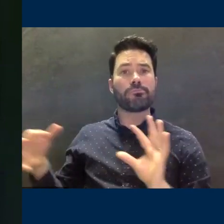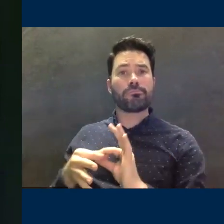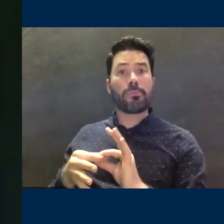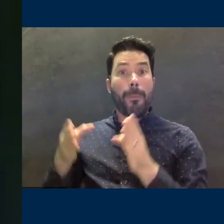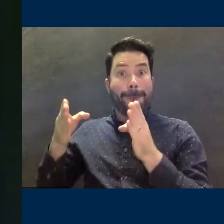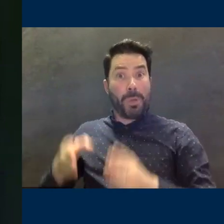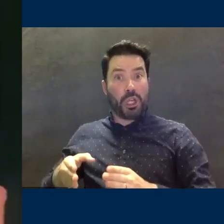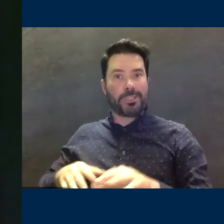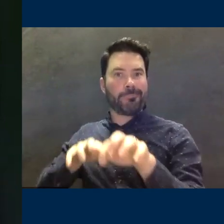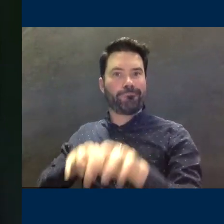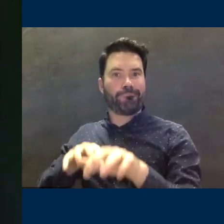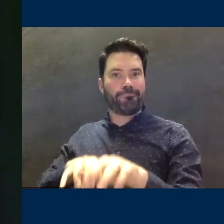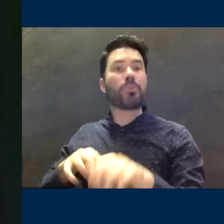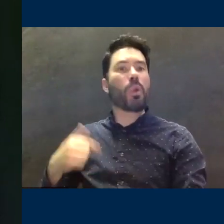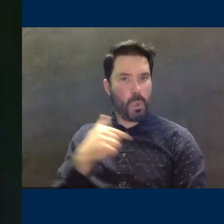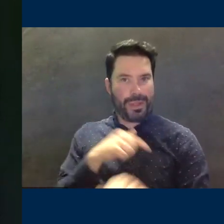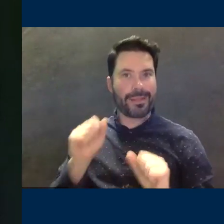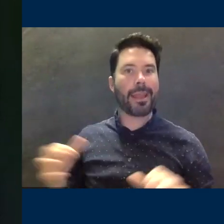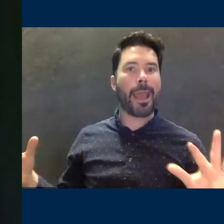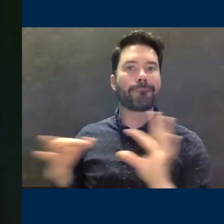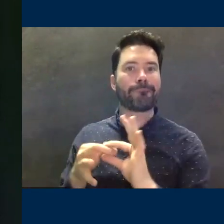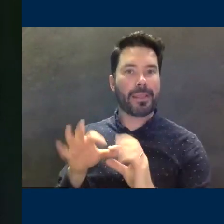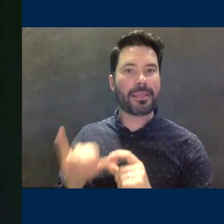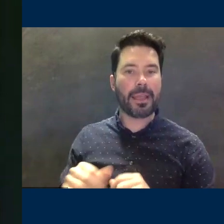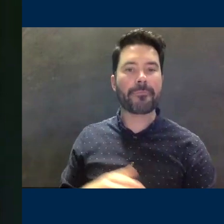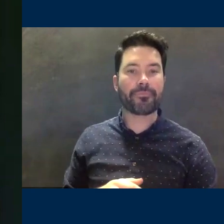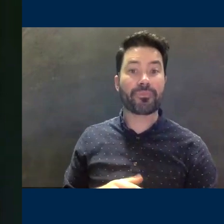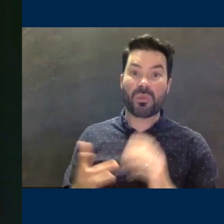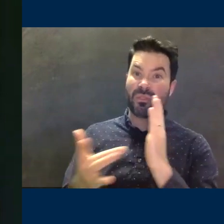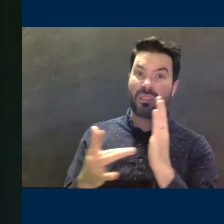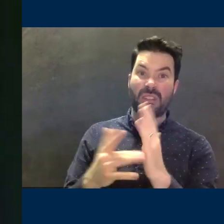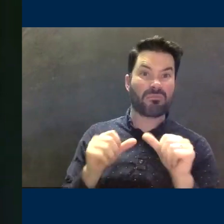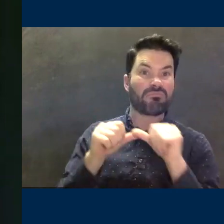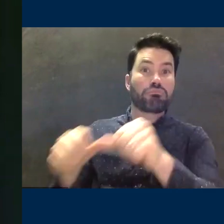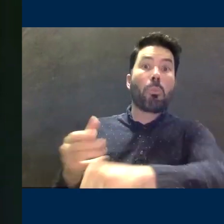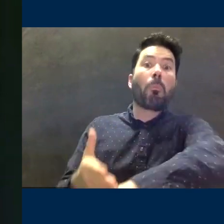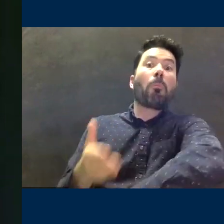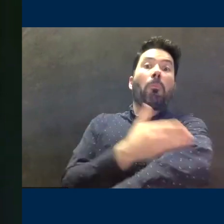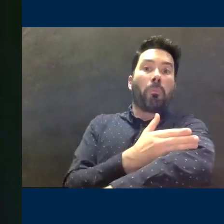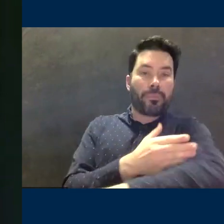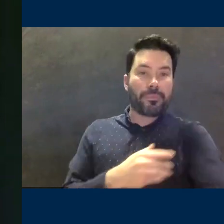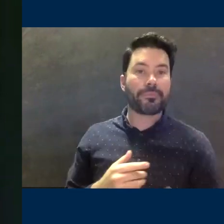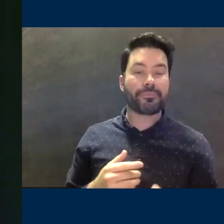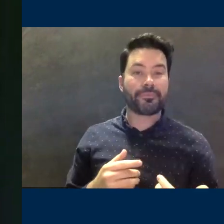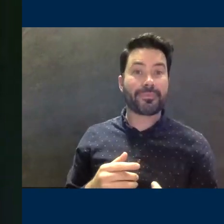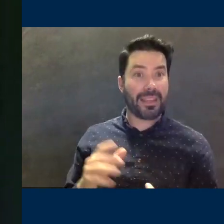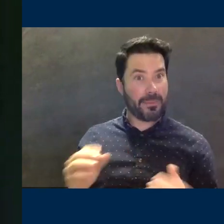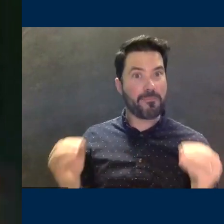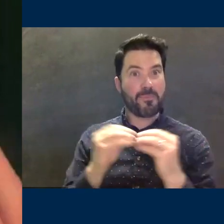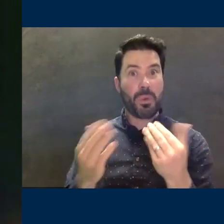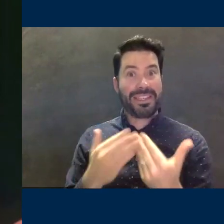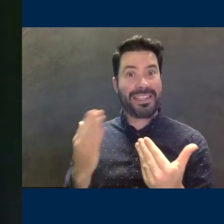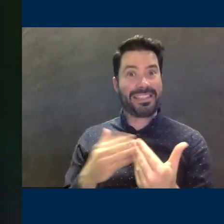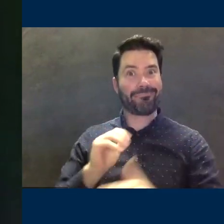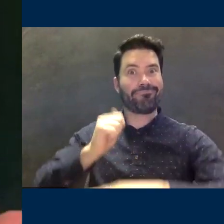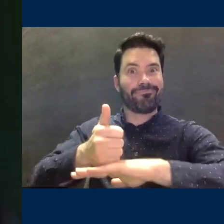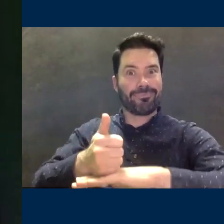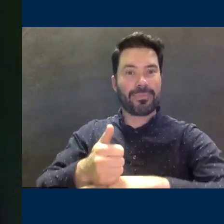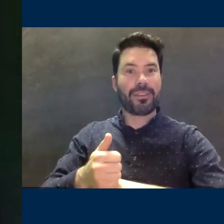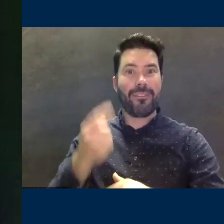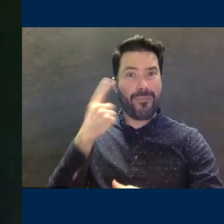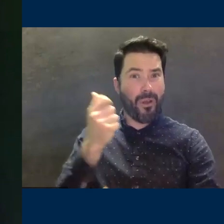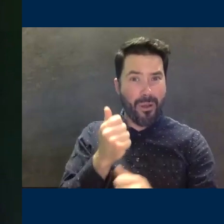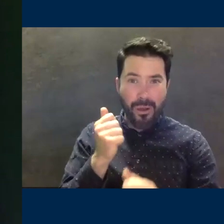And like I said, the technology, it's improving. And I think this makes it easier to implement for all of us. So you don't have to worry about scheduling. It can actually be turned on.